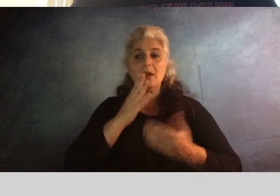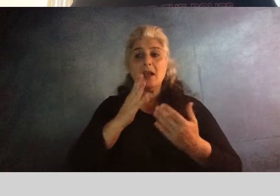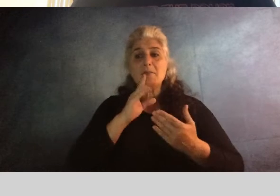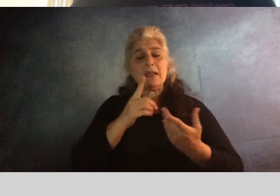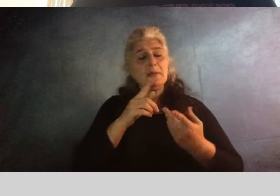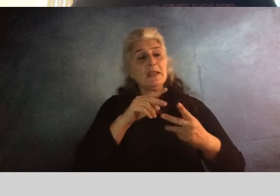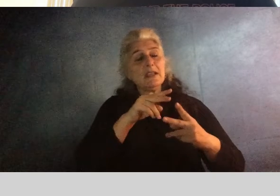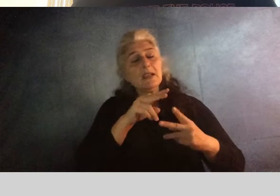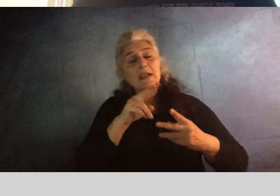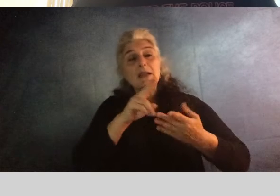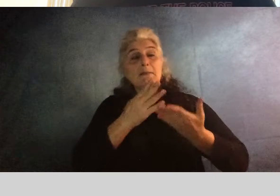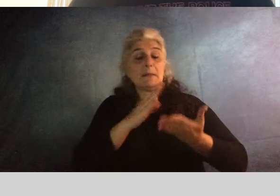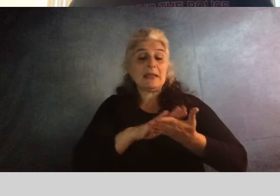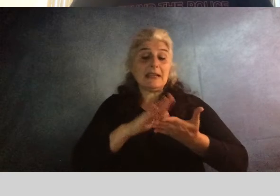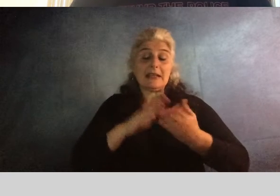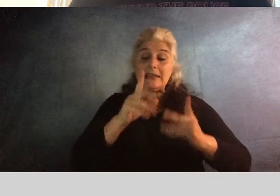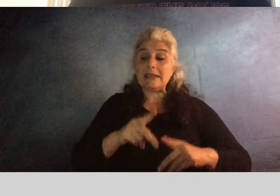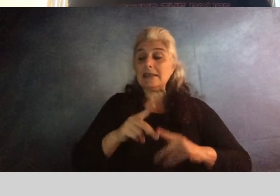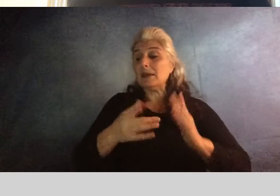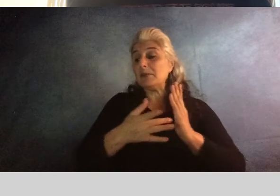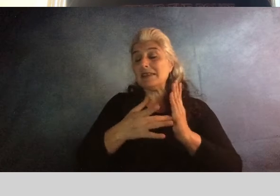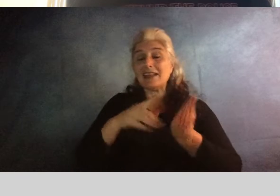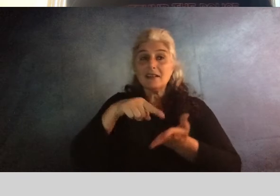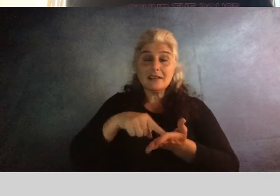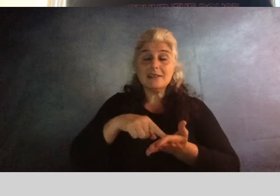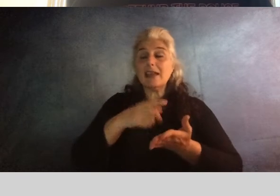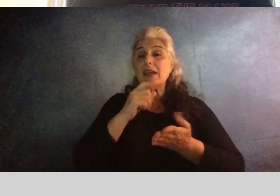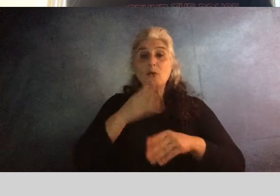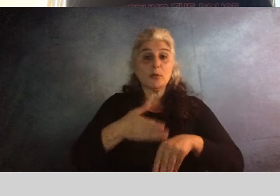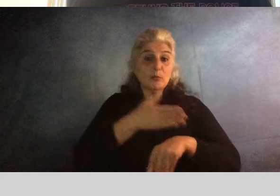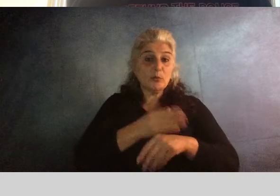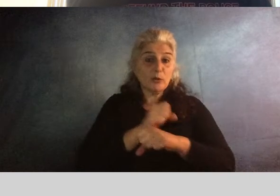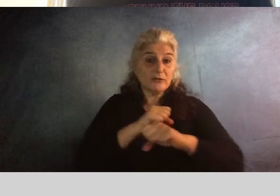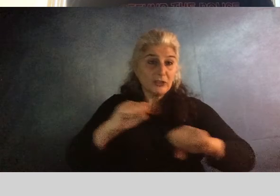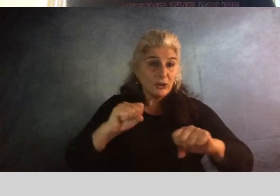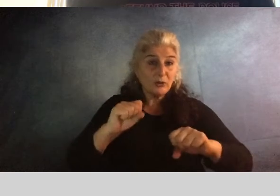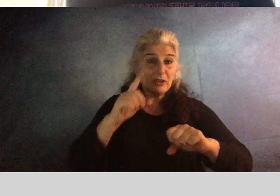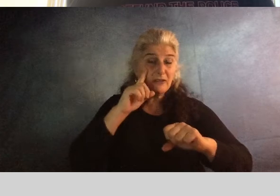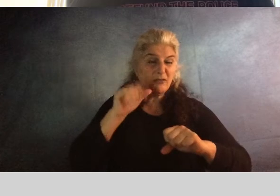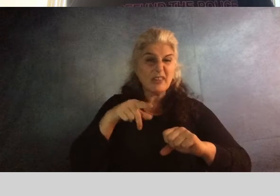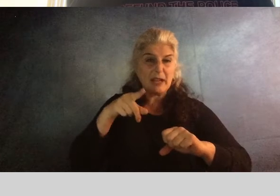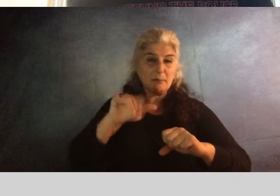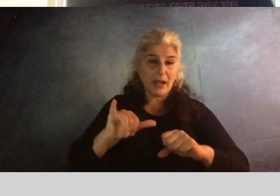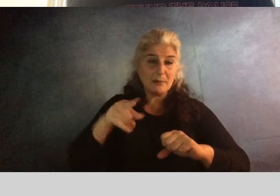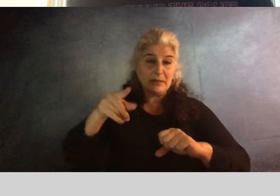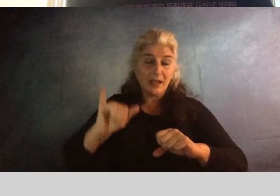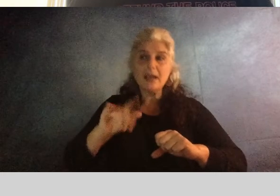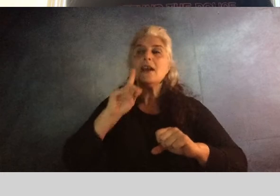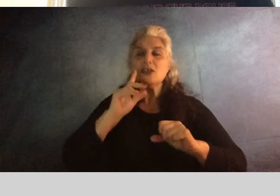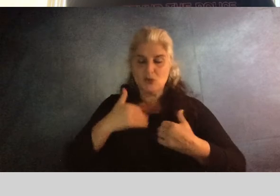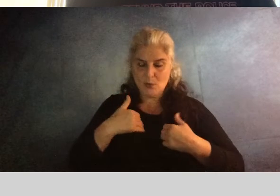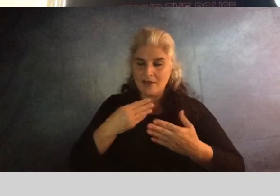or cleaning up technical debt, doing community management and improving security like for PyPI, there is money for open source out there.